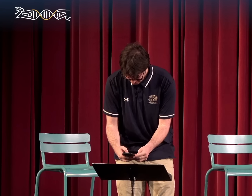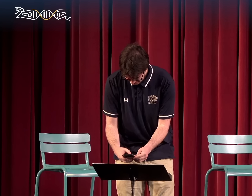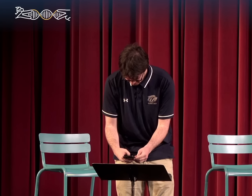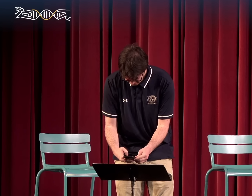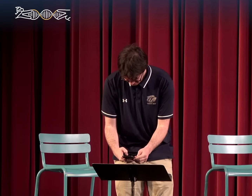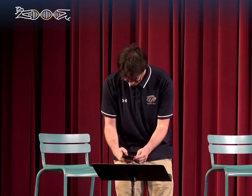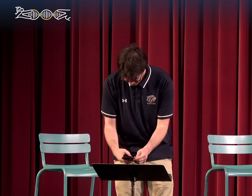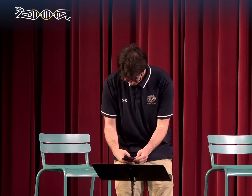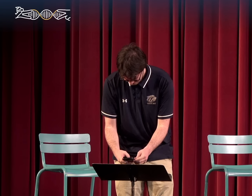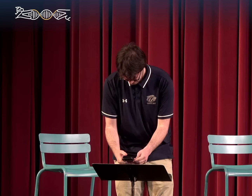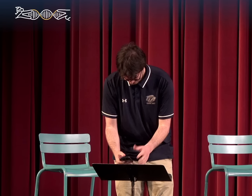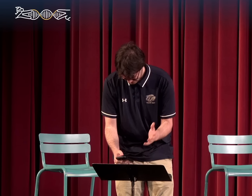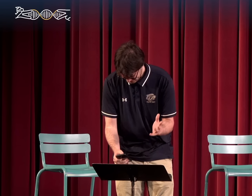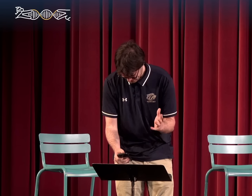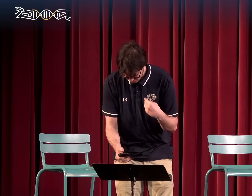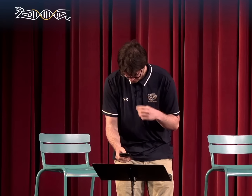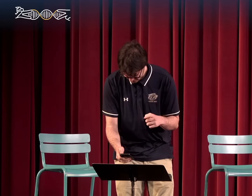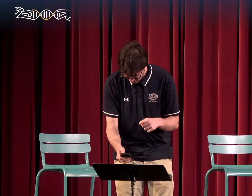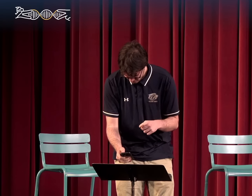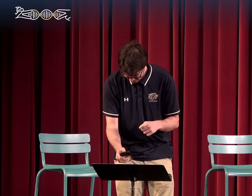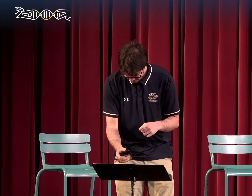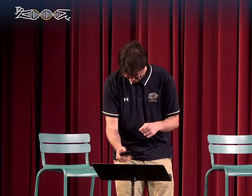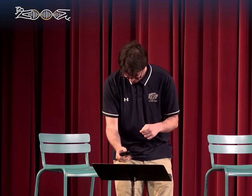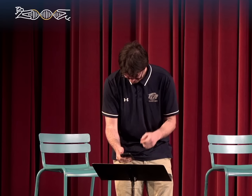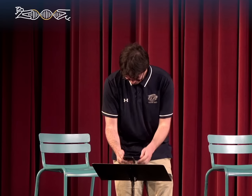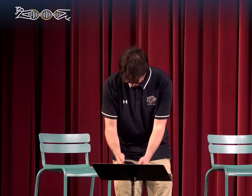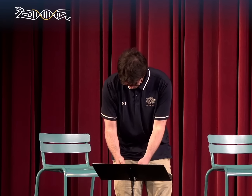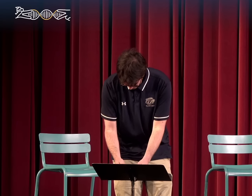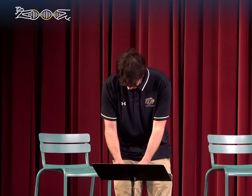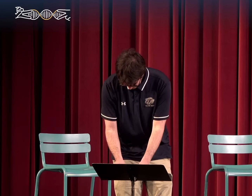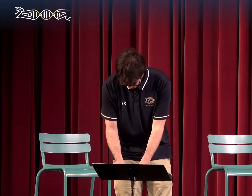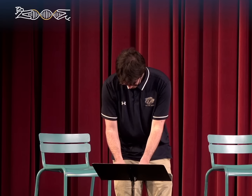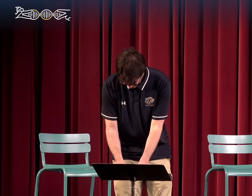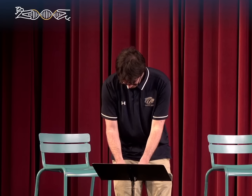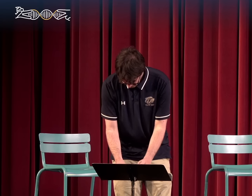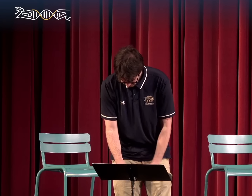I'll start.